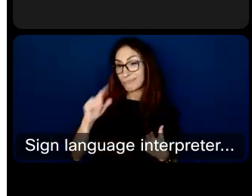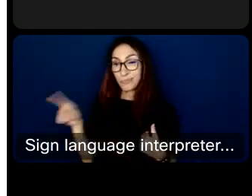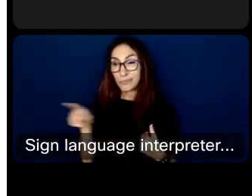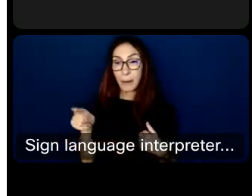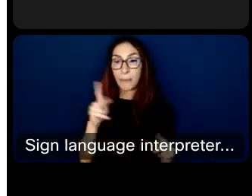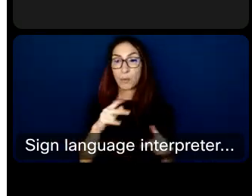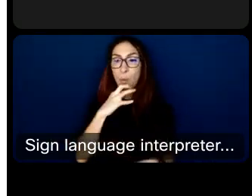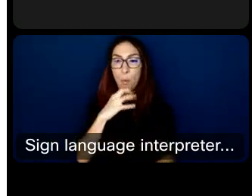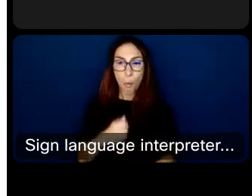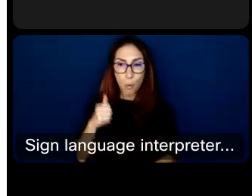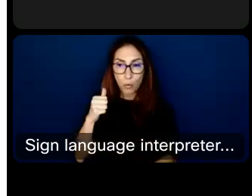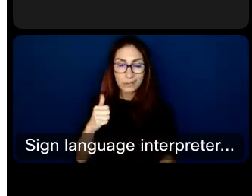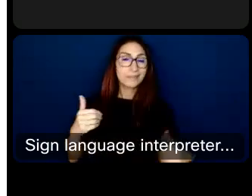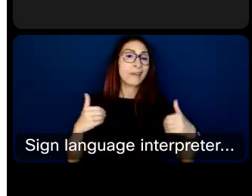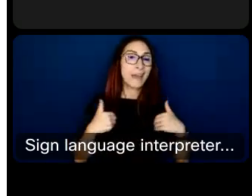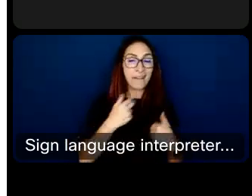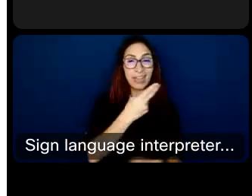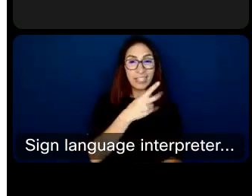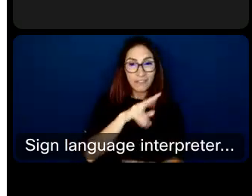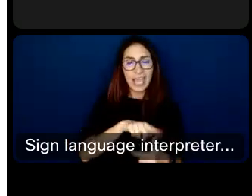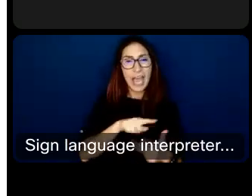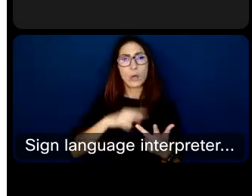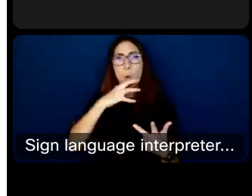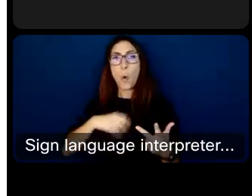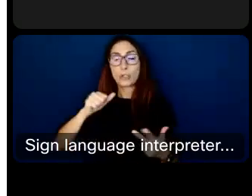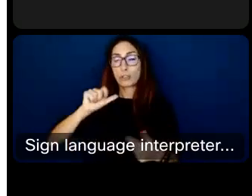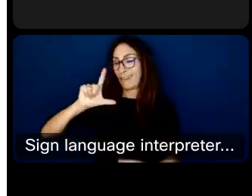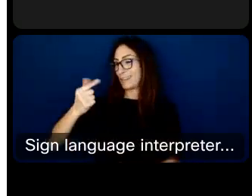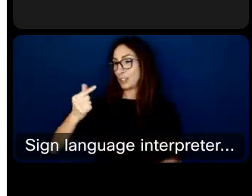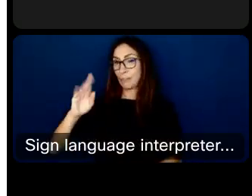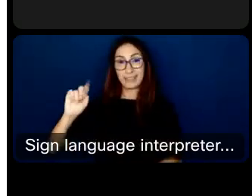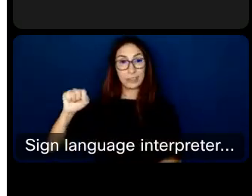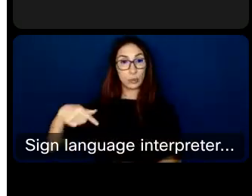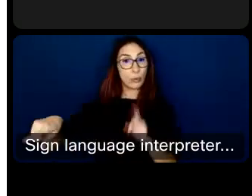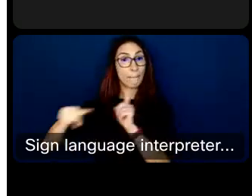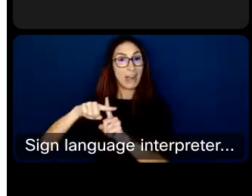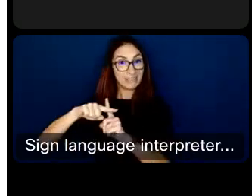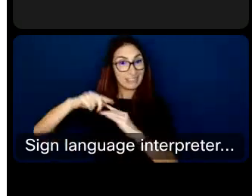and older LGBTQ+ adults, they're more likely to end up in